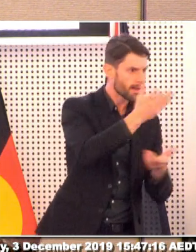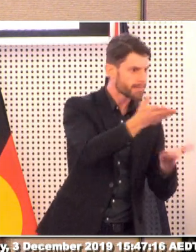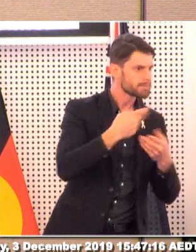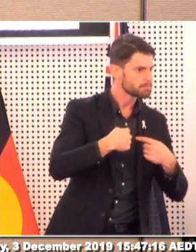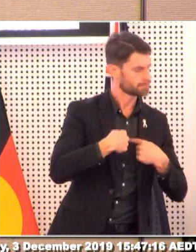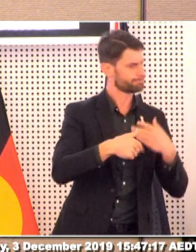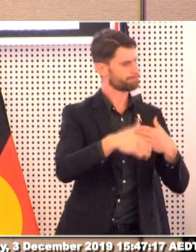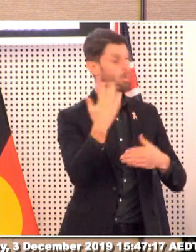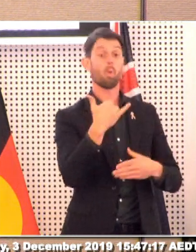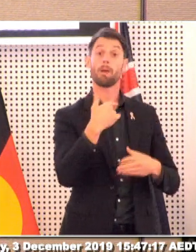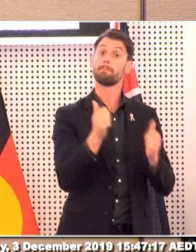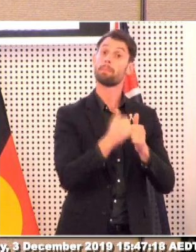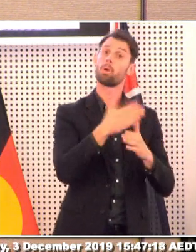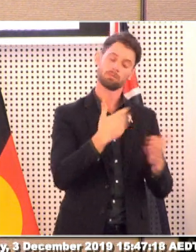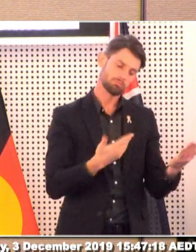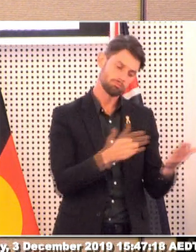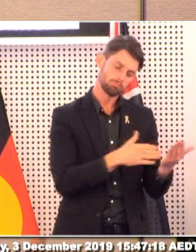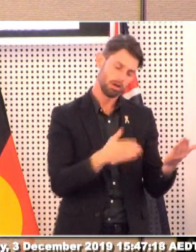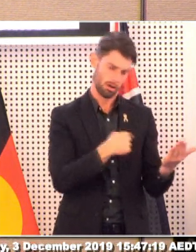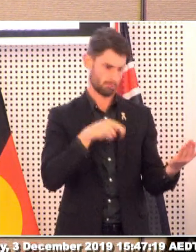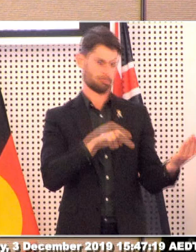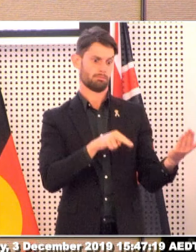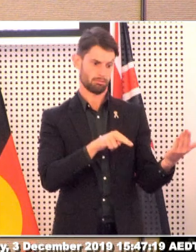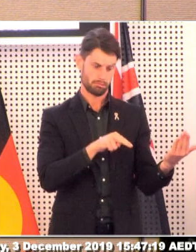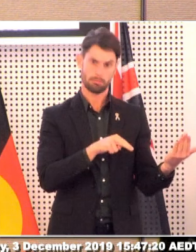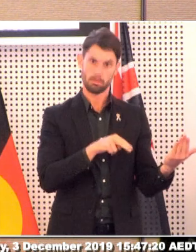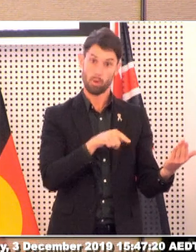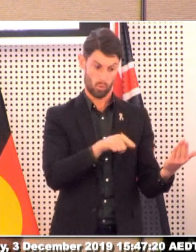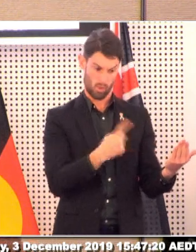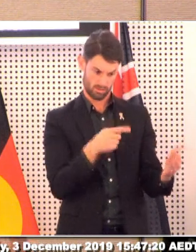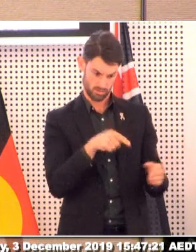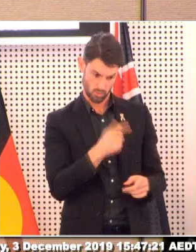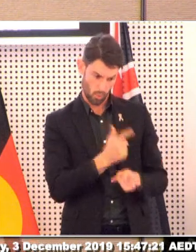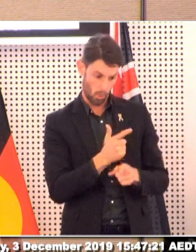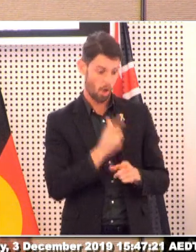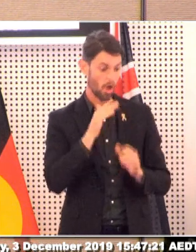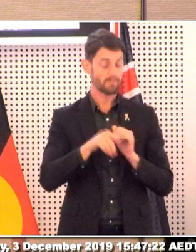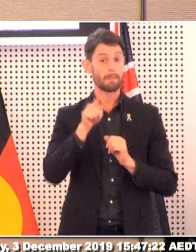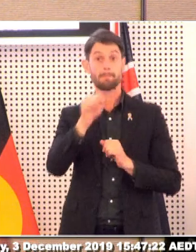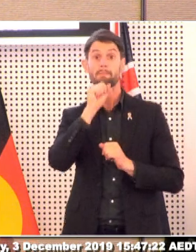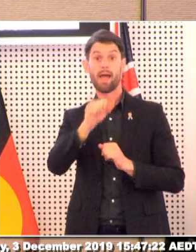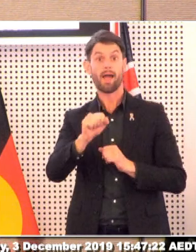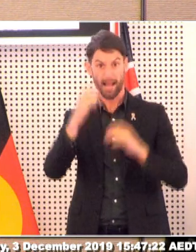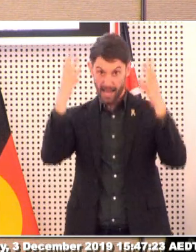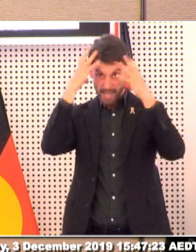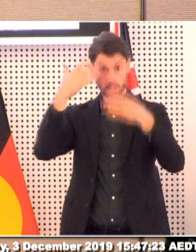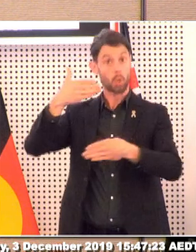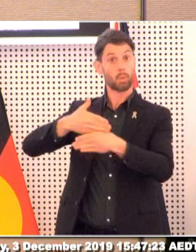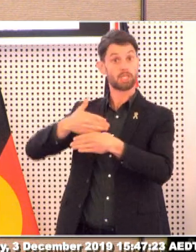something. You know, I had one incident where, you know, one of the residents had banged his head against a window to the extent he’d smashed the window with his